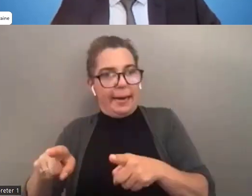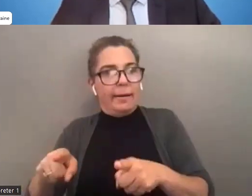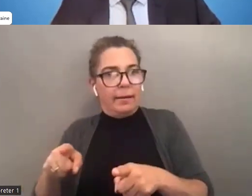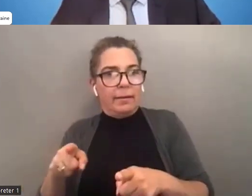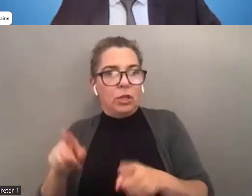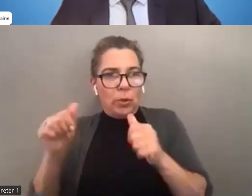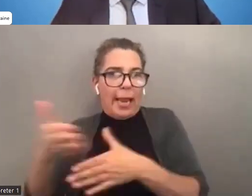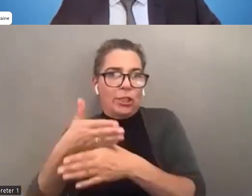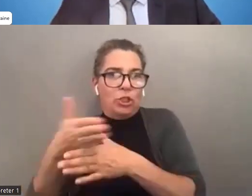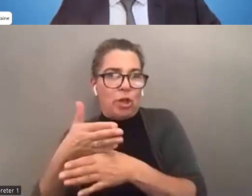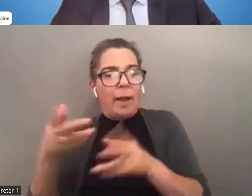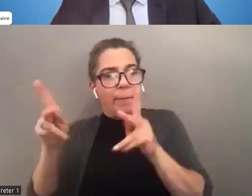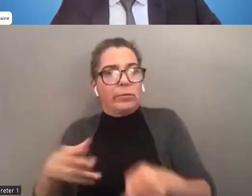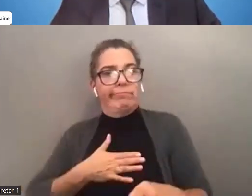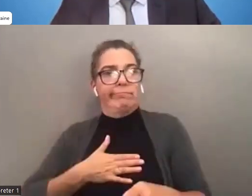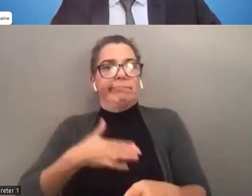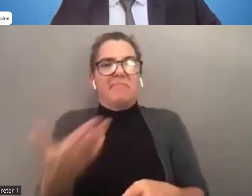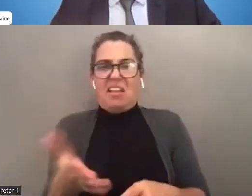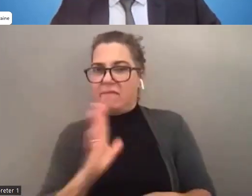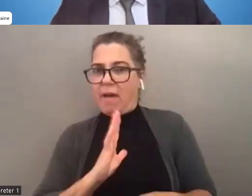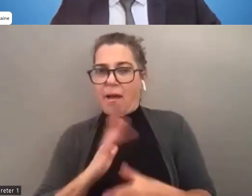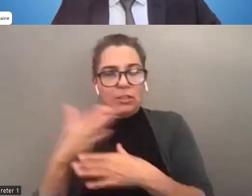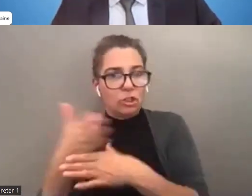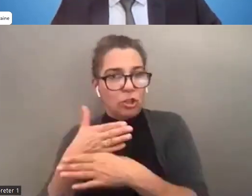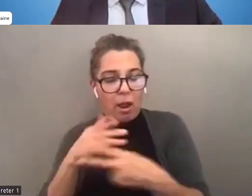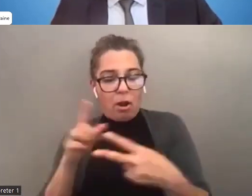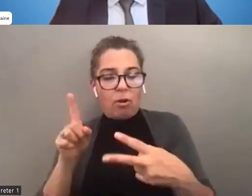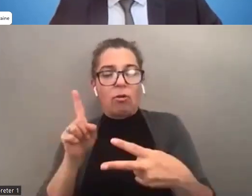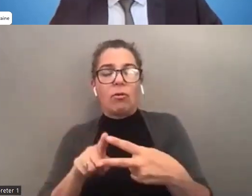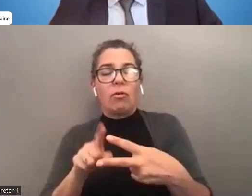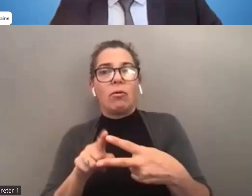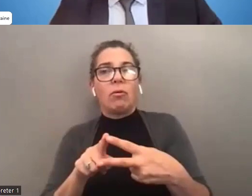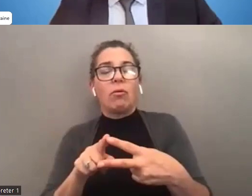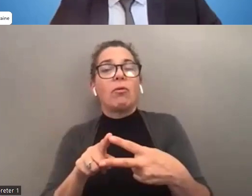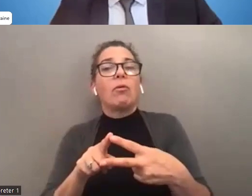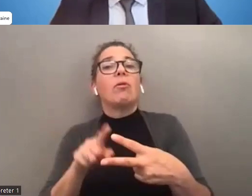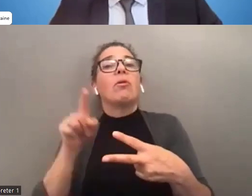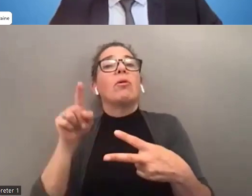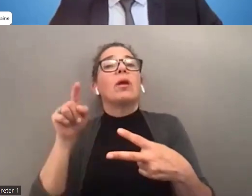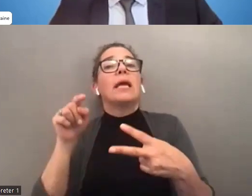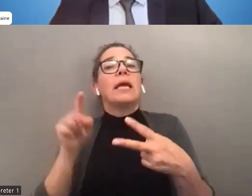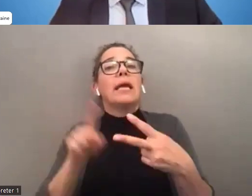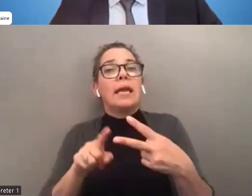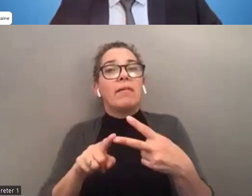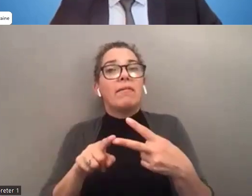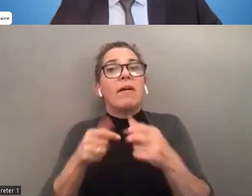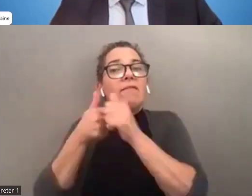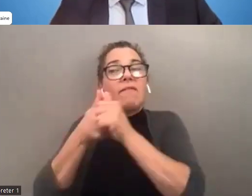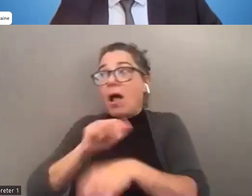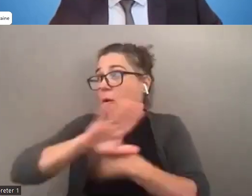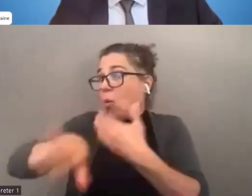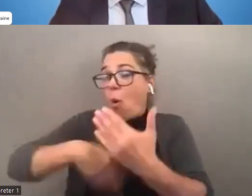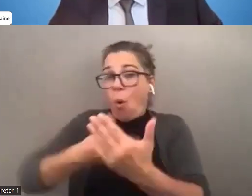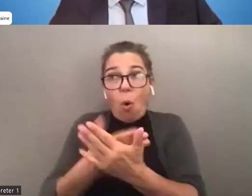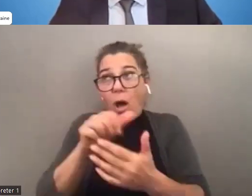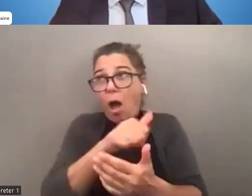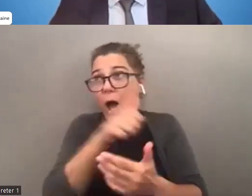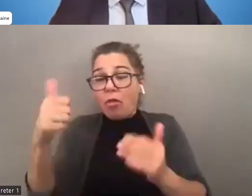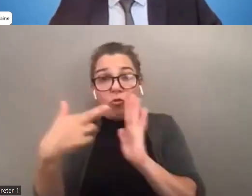and if you've actually complied with, you know, all sorts of other regulatory and policy